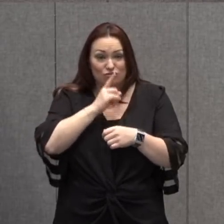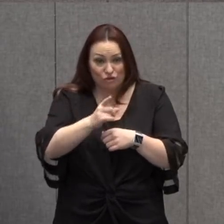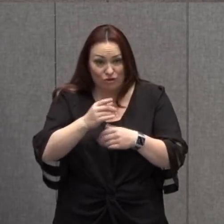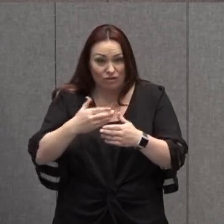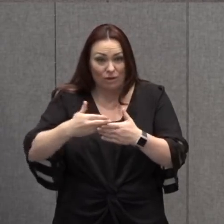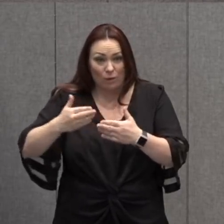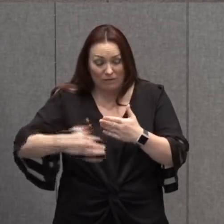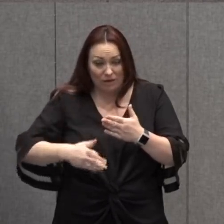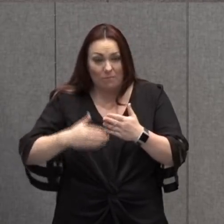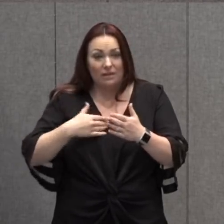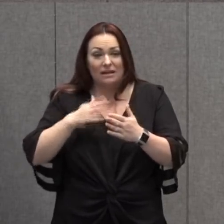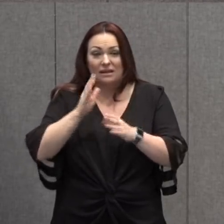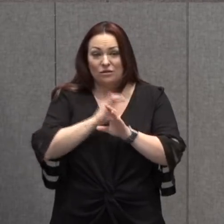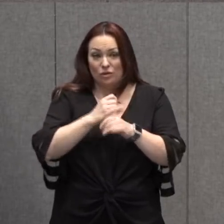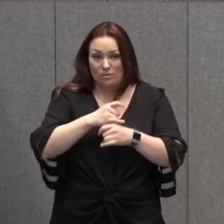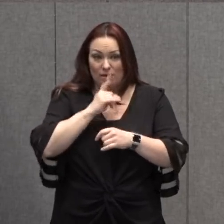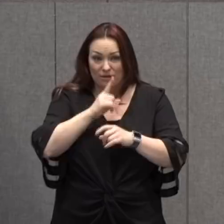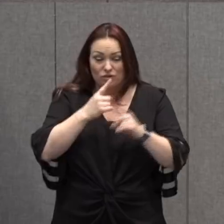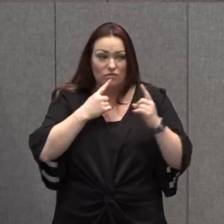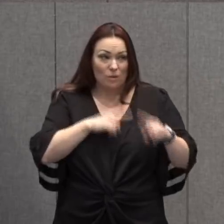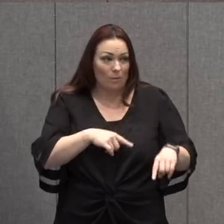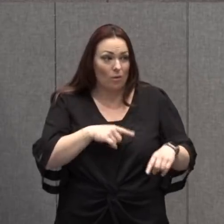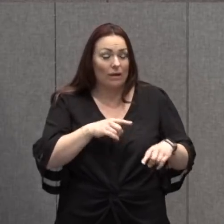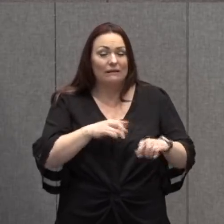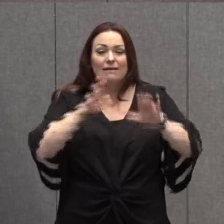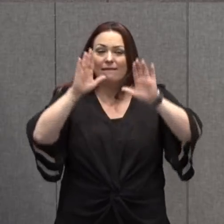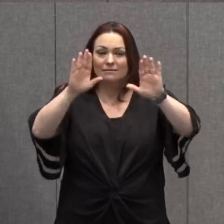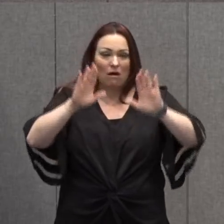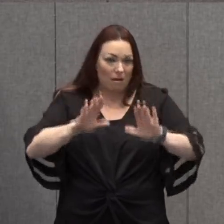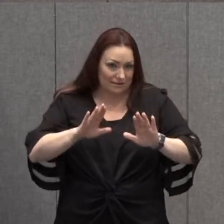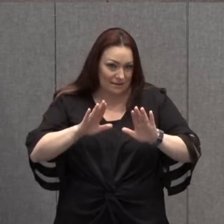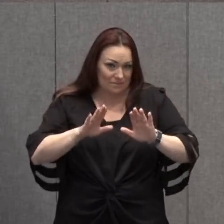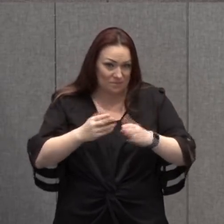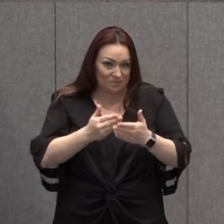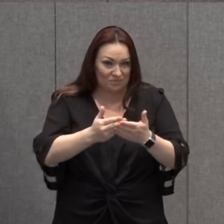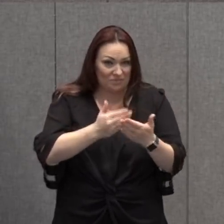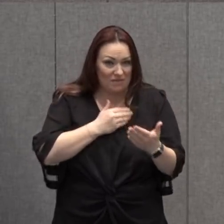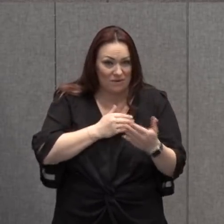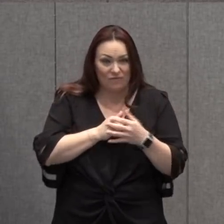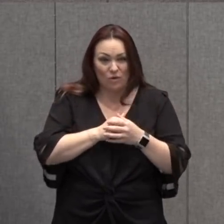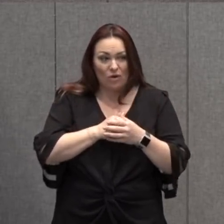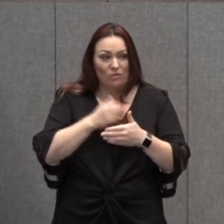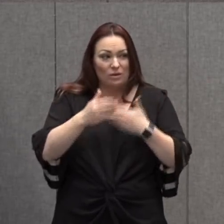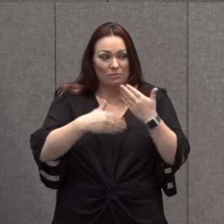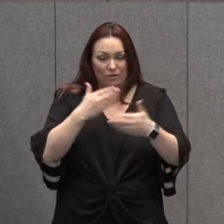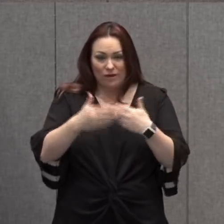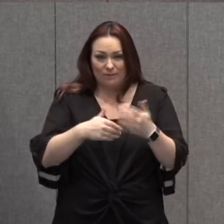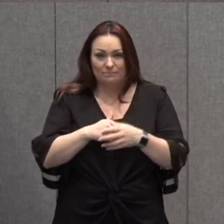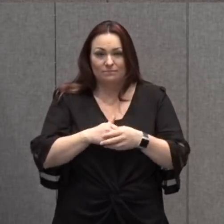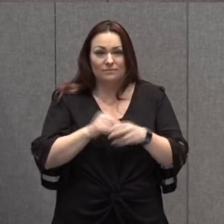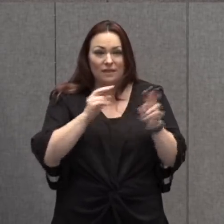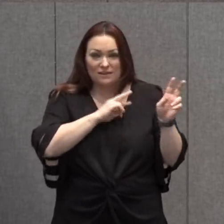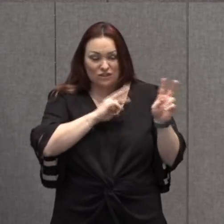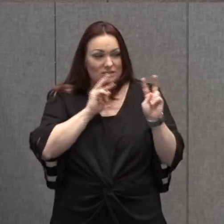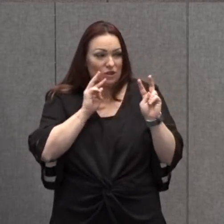so that your report is awesome. So before we move on, let's just look over here.